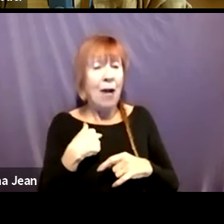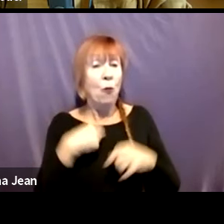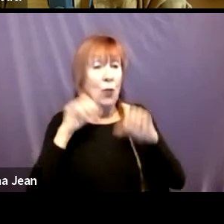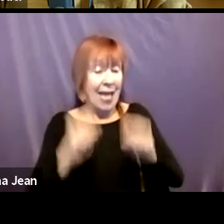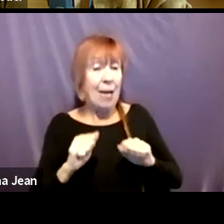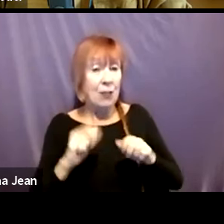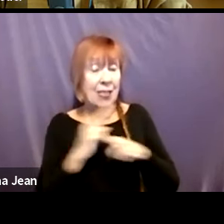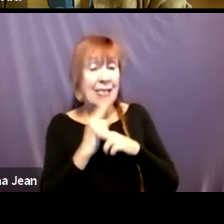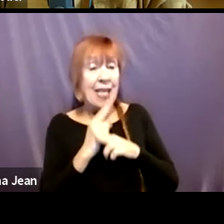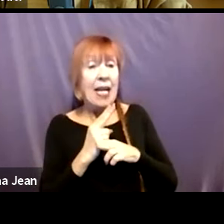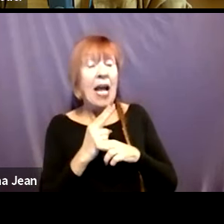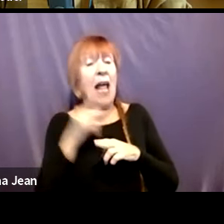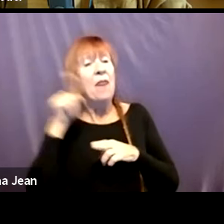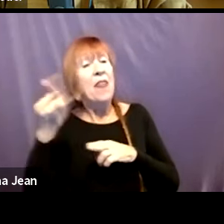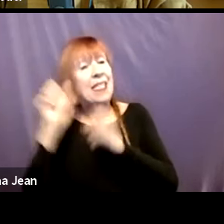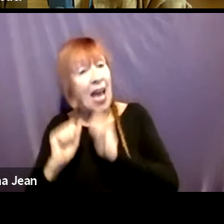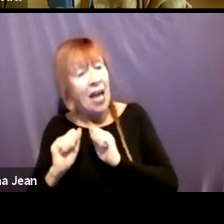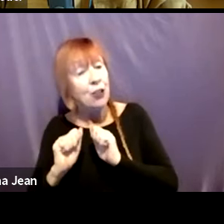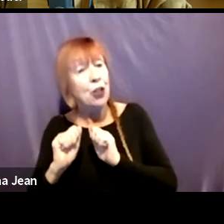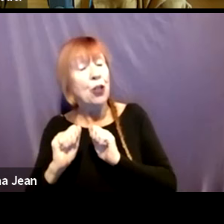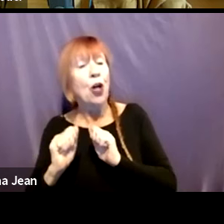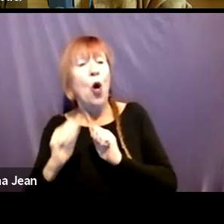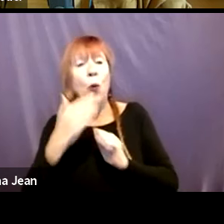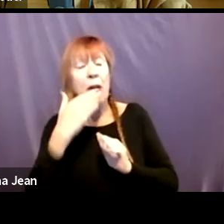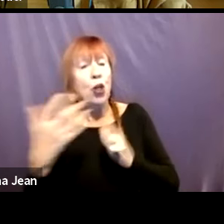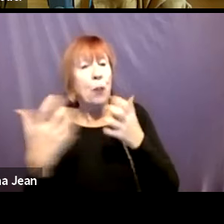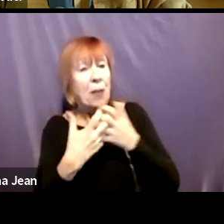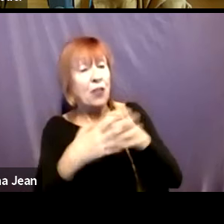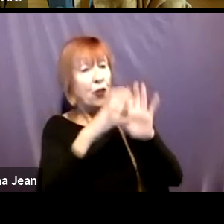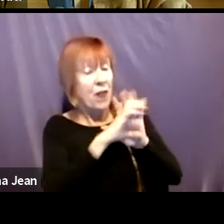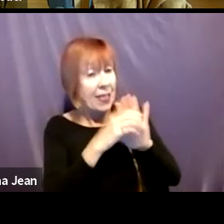And, obviously, going through some of your beats very quickly.